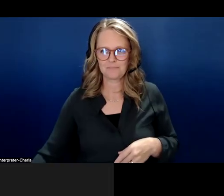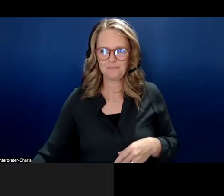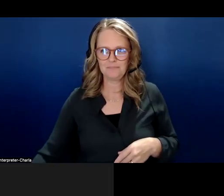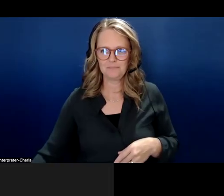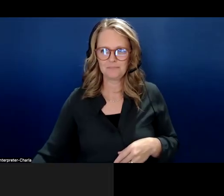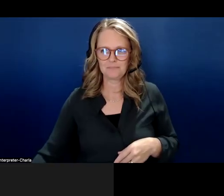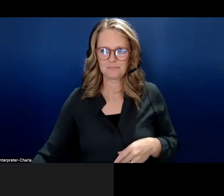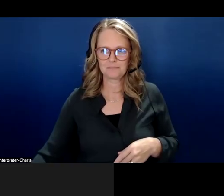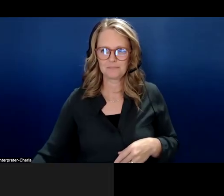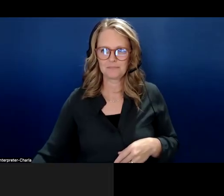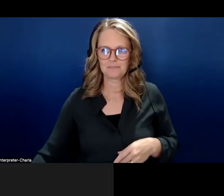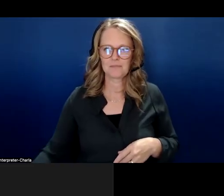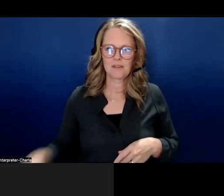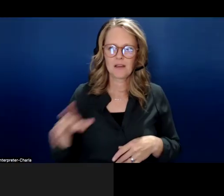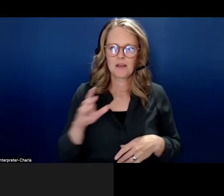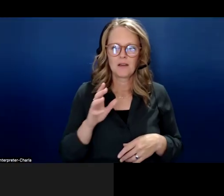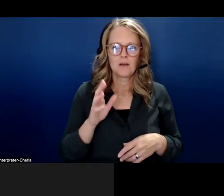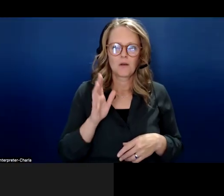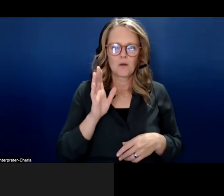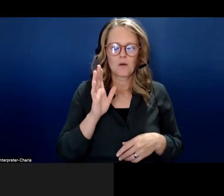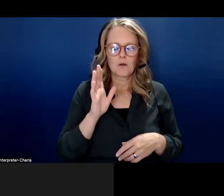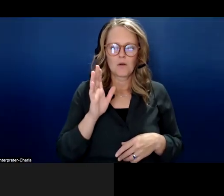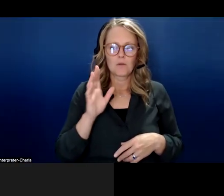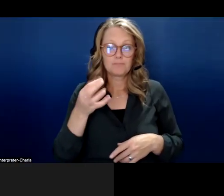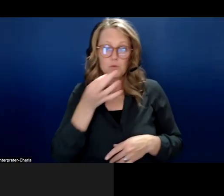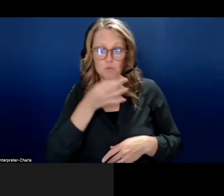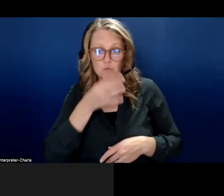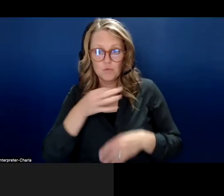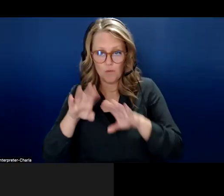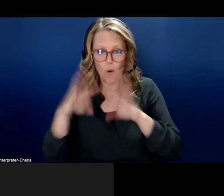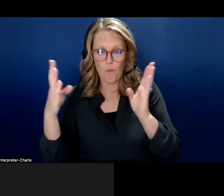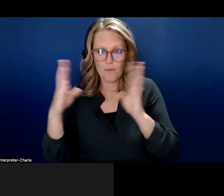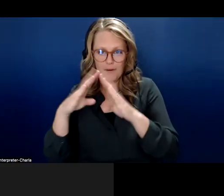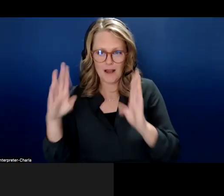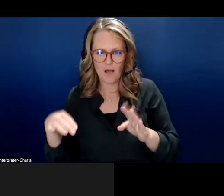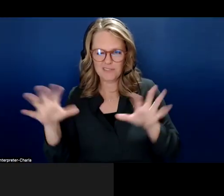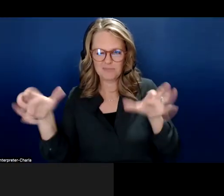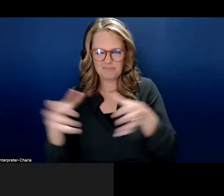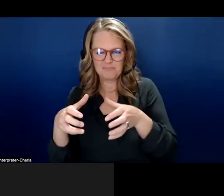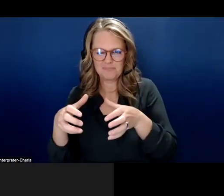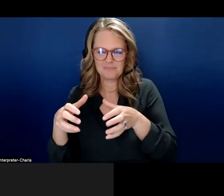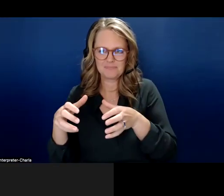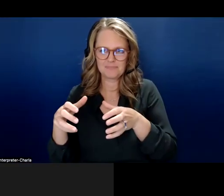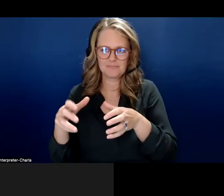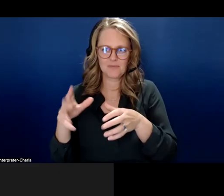that we'll share at the open house. We're kind of working through that right now with CDOT